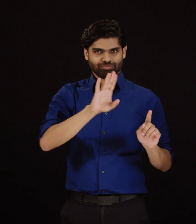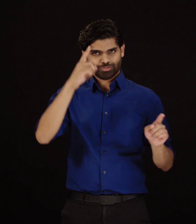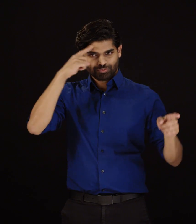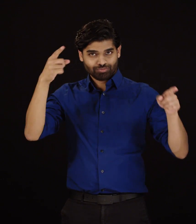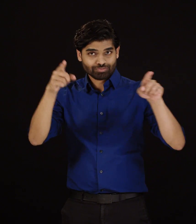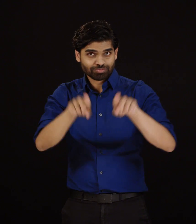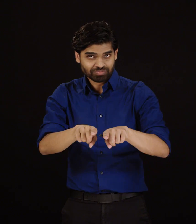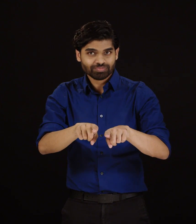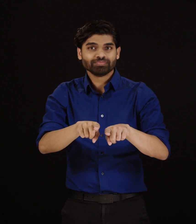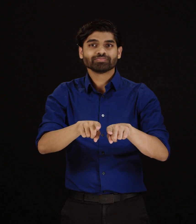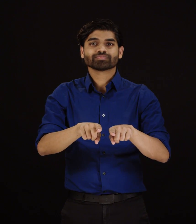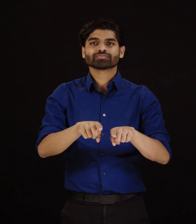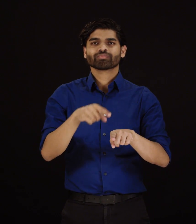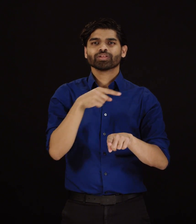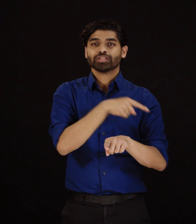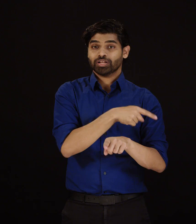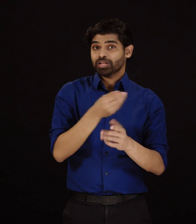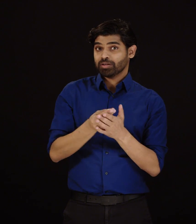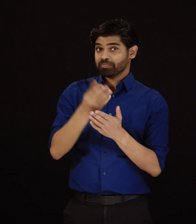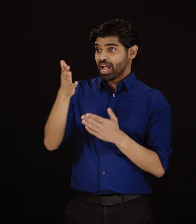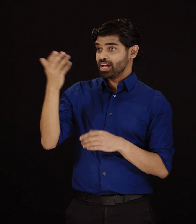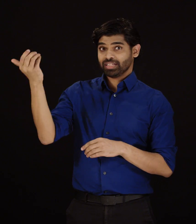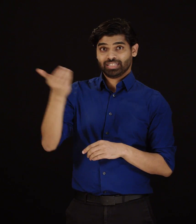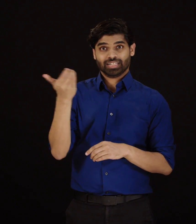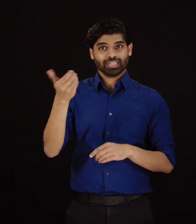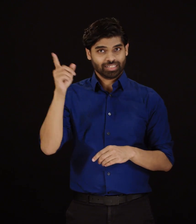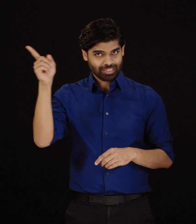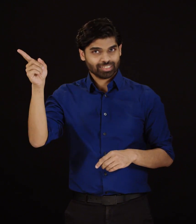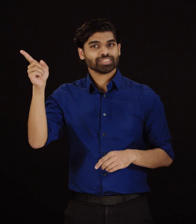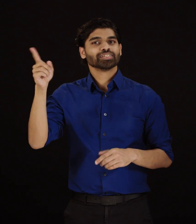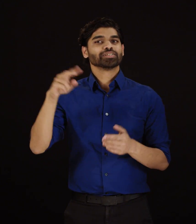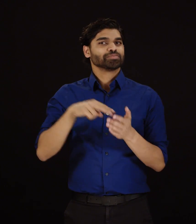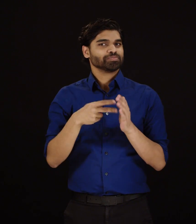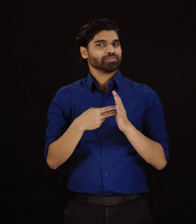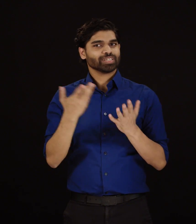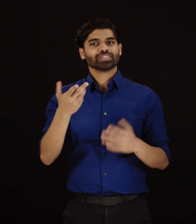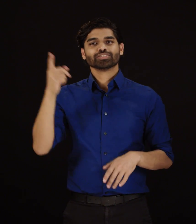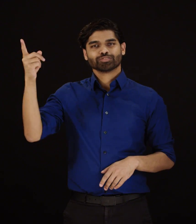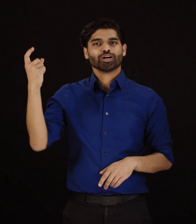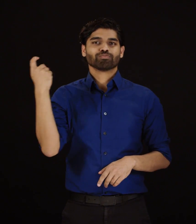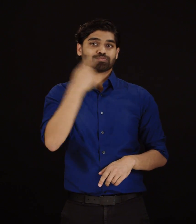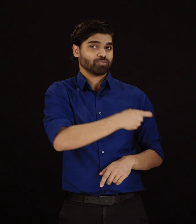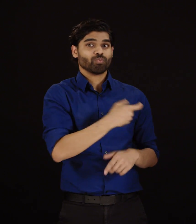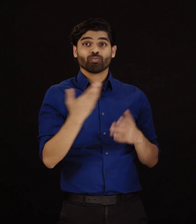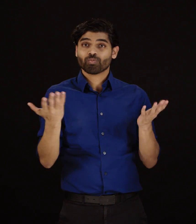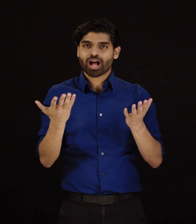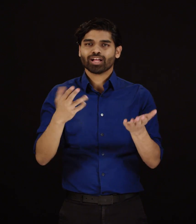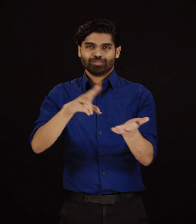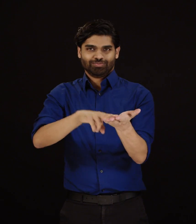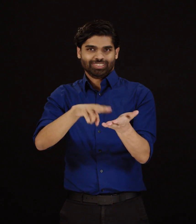It may also be called a Wireless Service Agreement. A written contract is a written document that